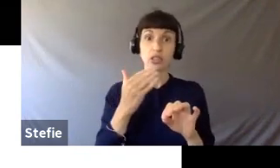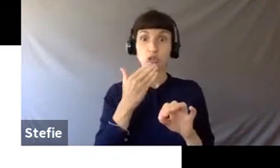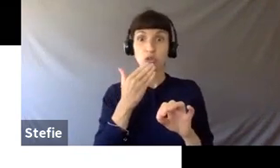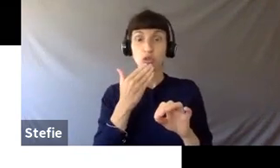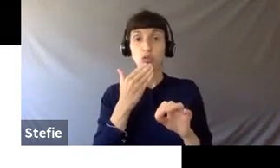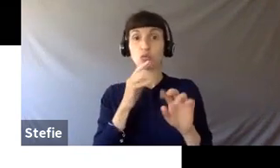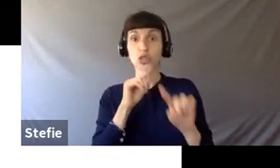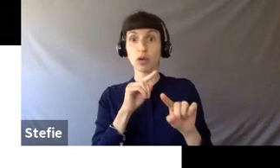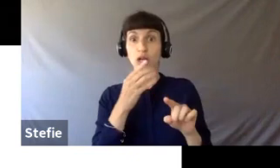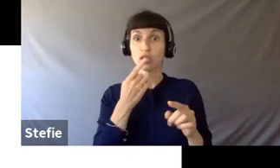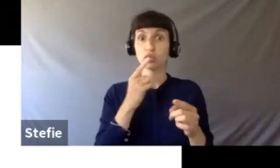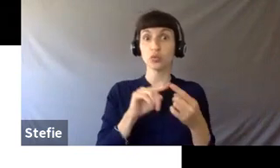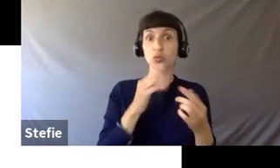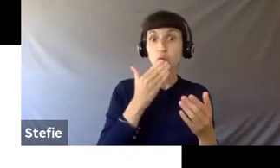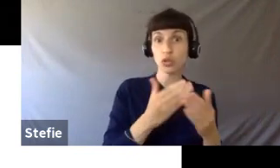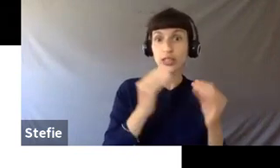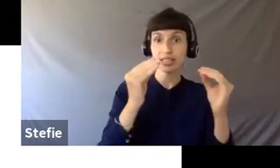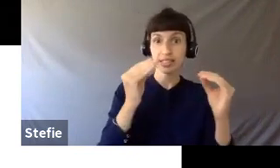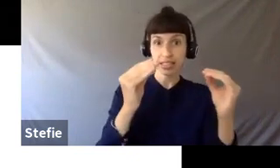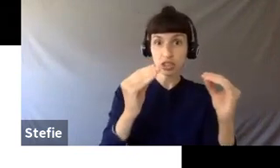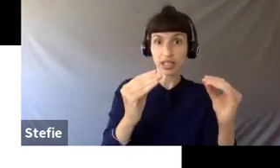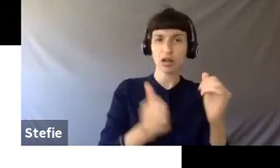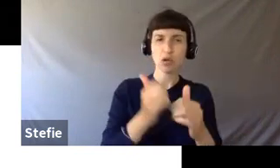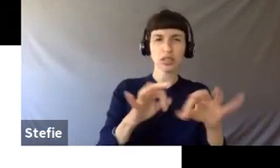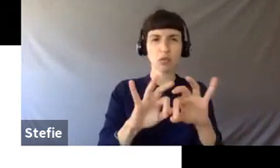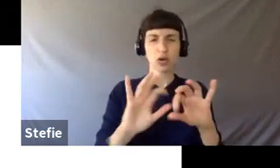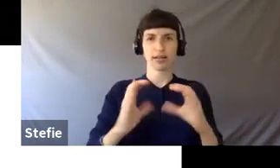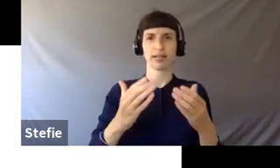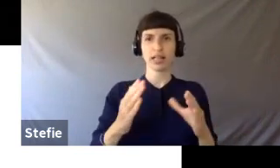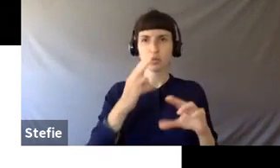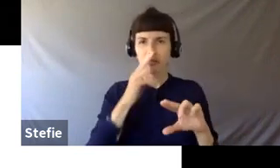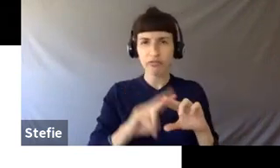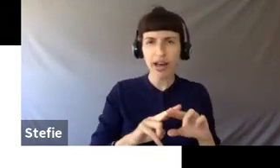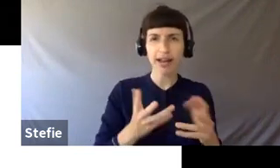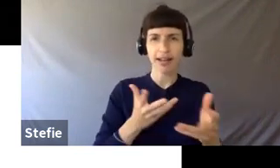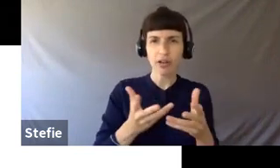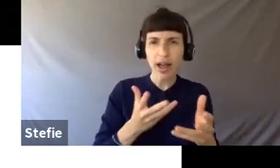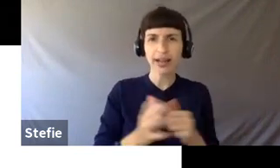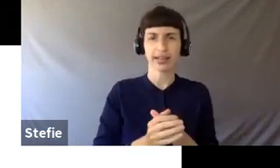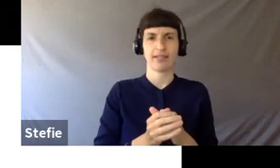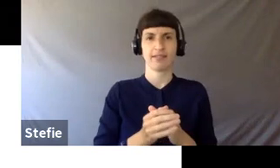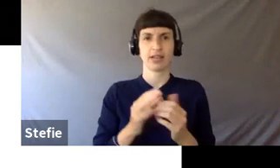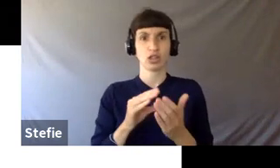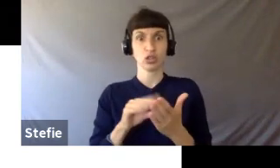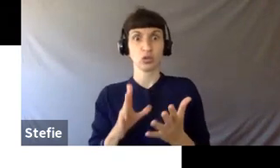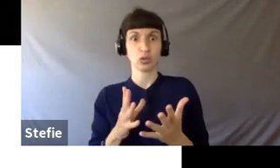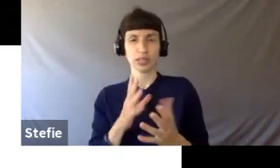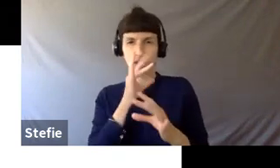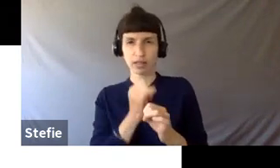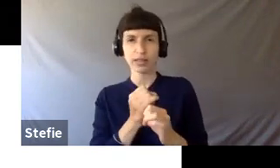and instructional framework because those really